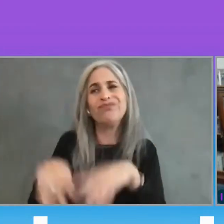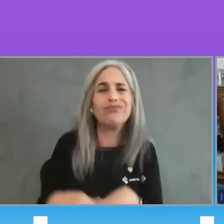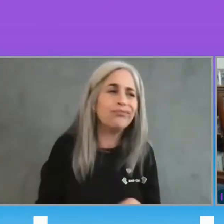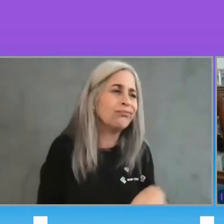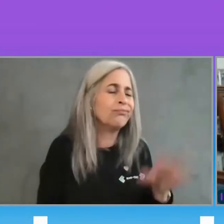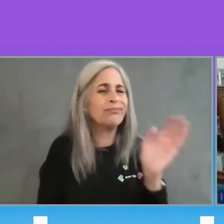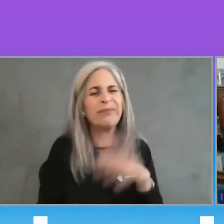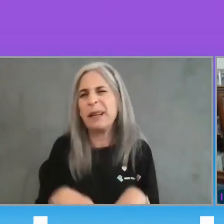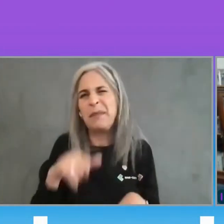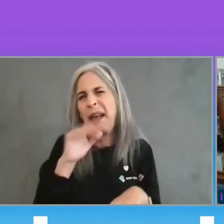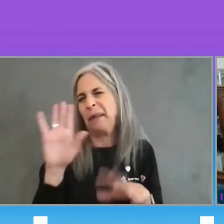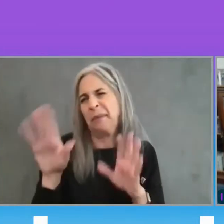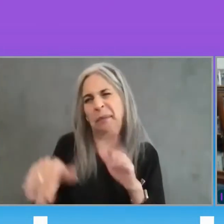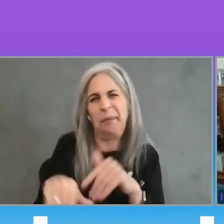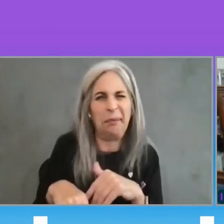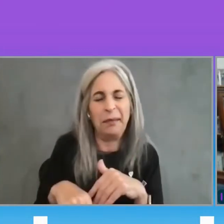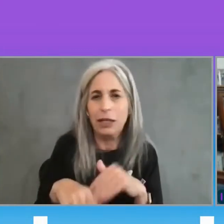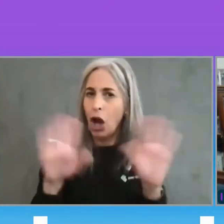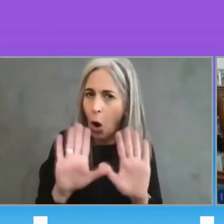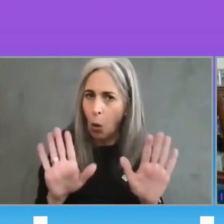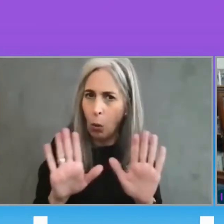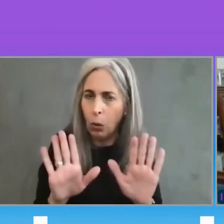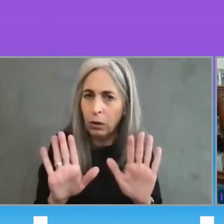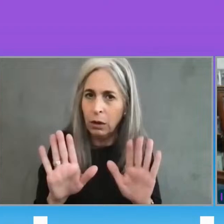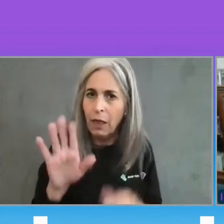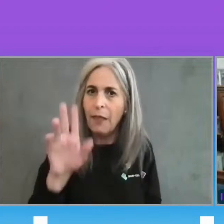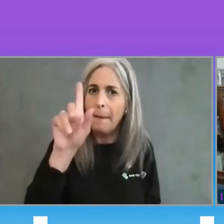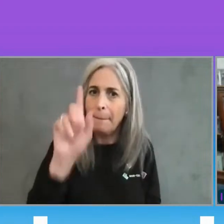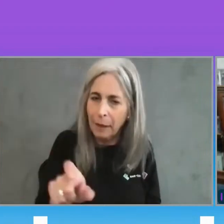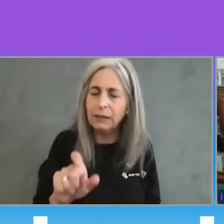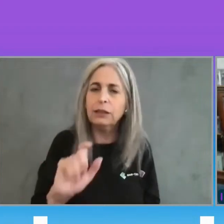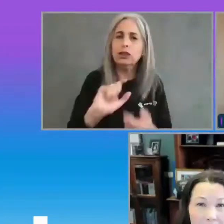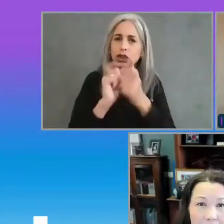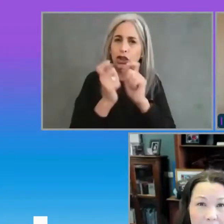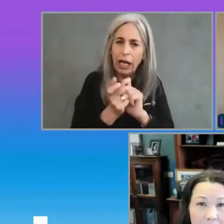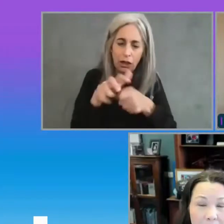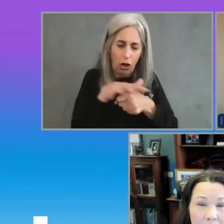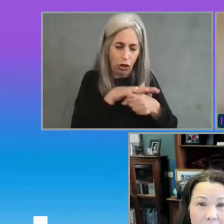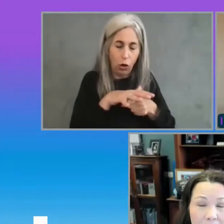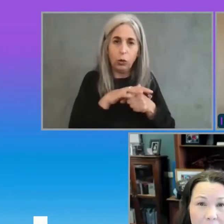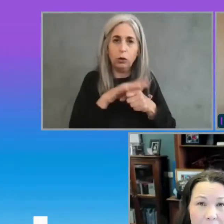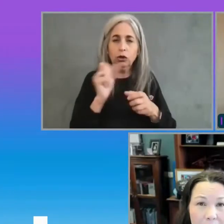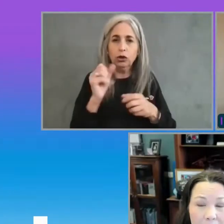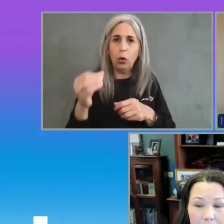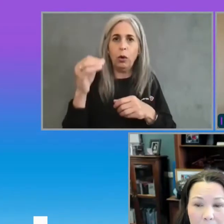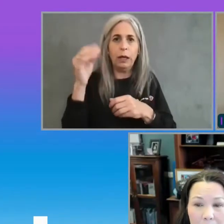not doing it at the small levels, then it's really hard to do it at the federal level.